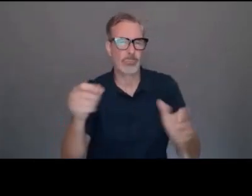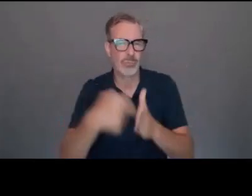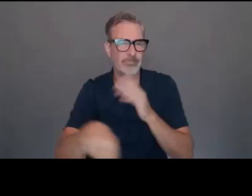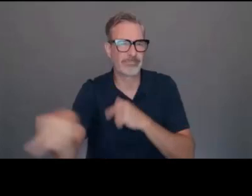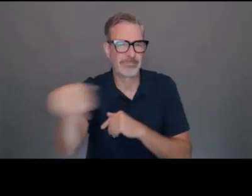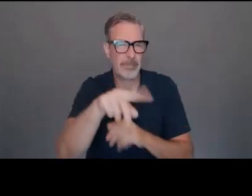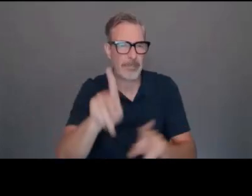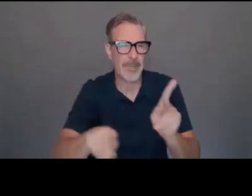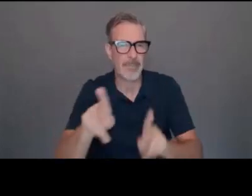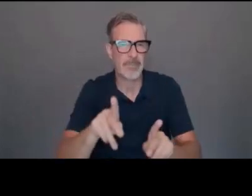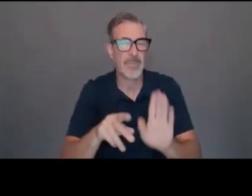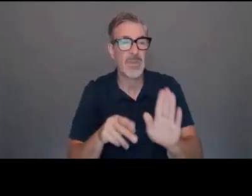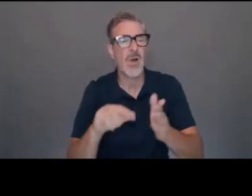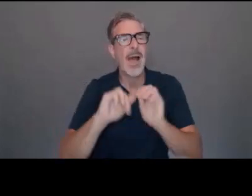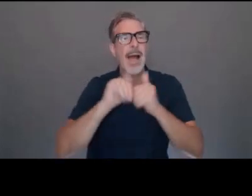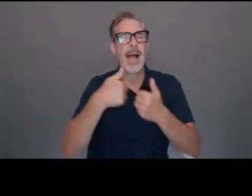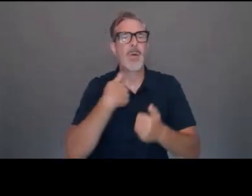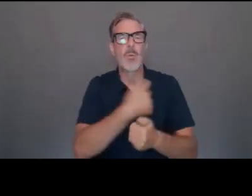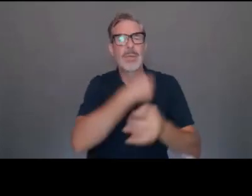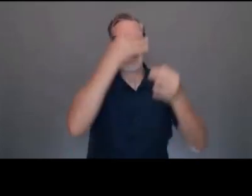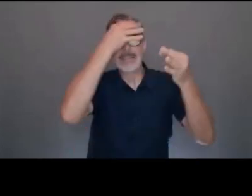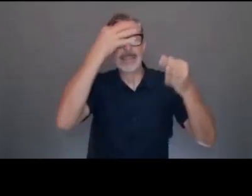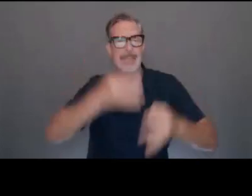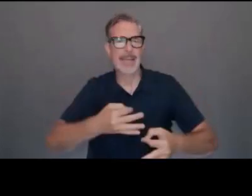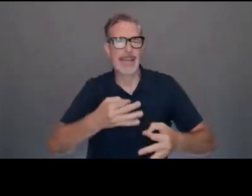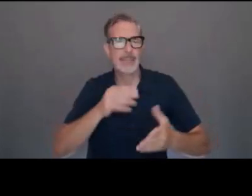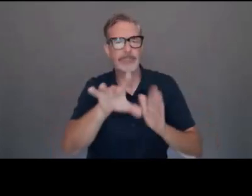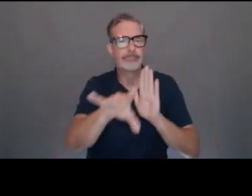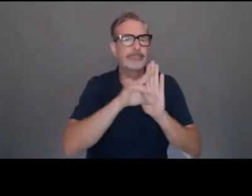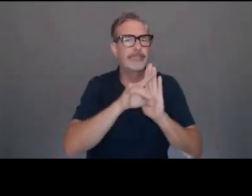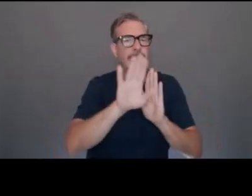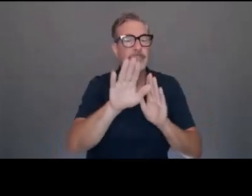Your application will be assessed by a peer assessment committee representing a